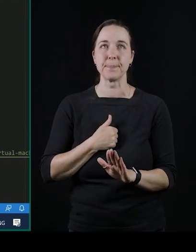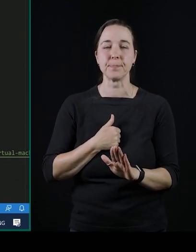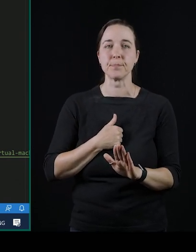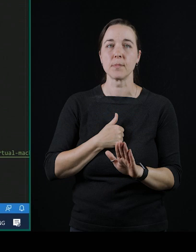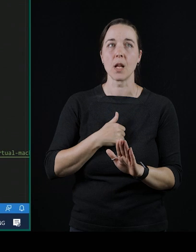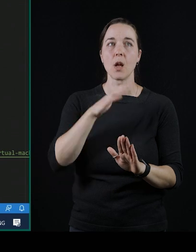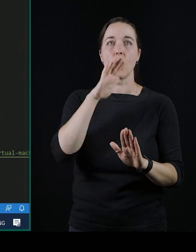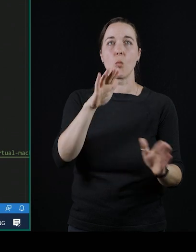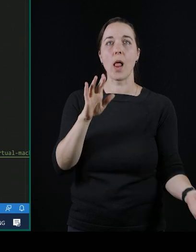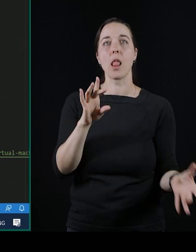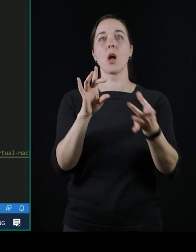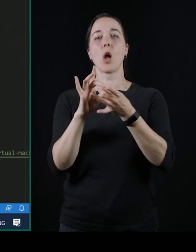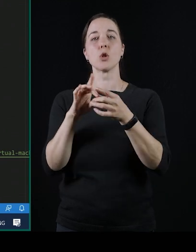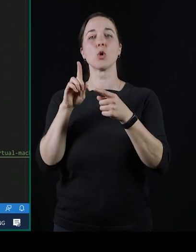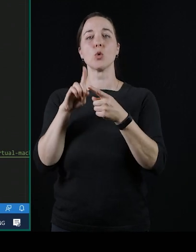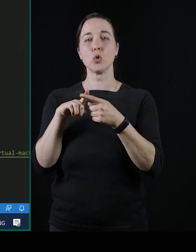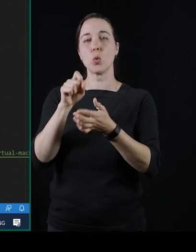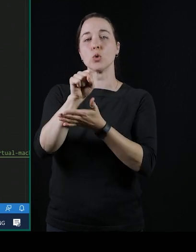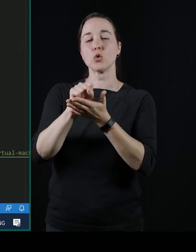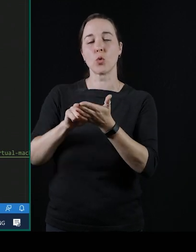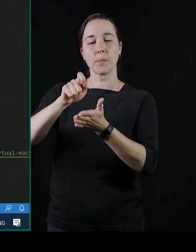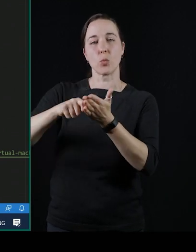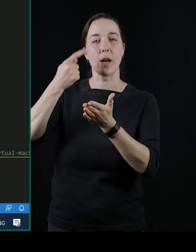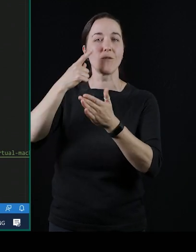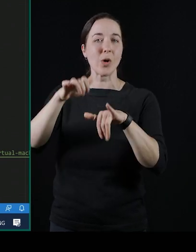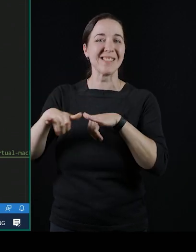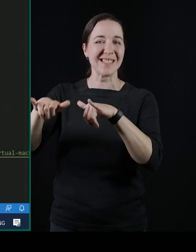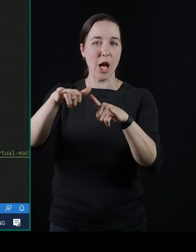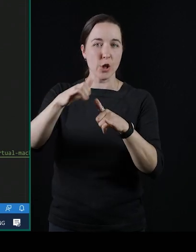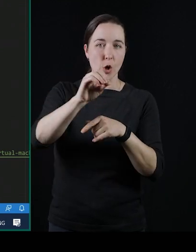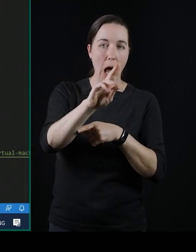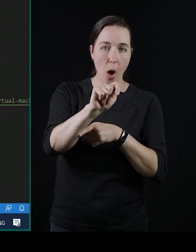to strings written on standard output and standard error.